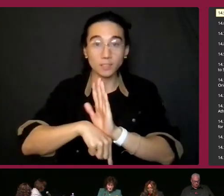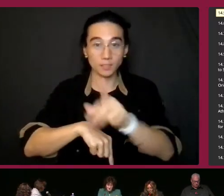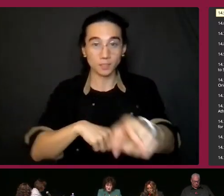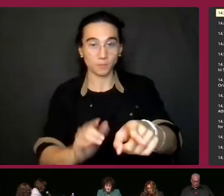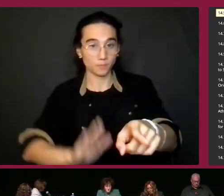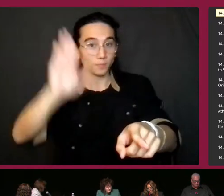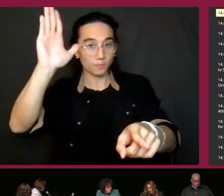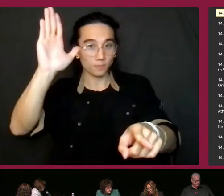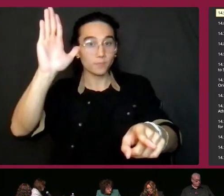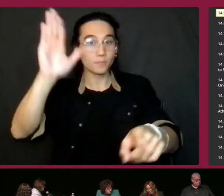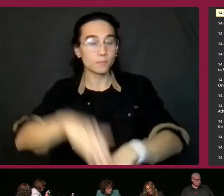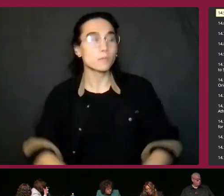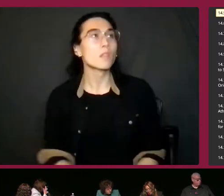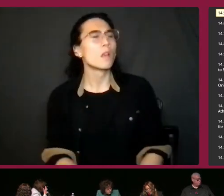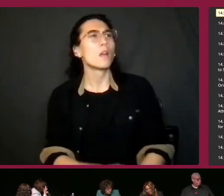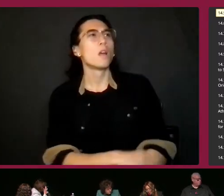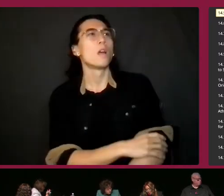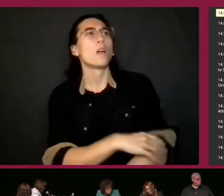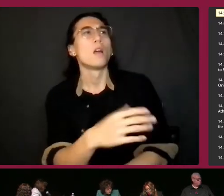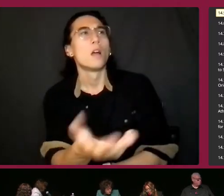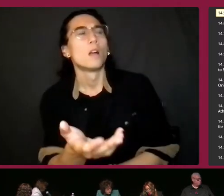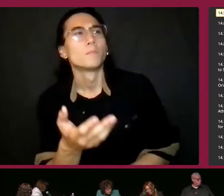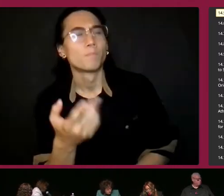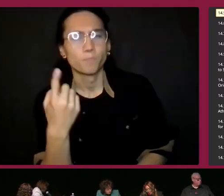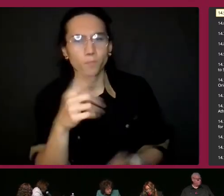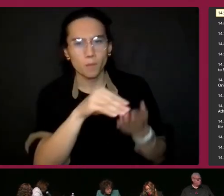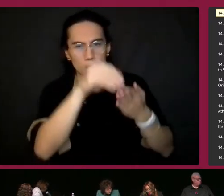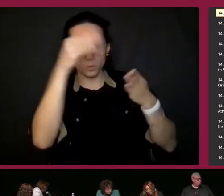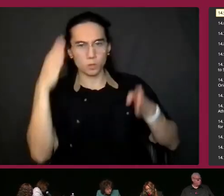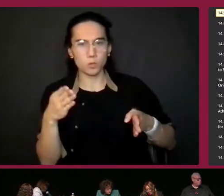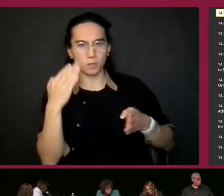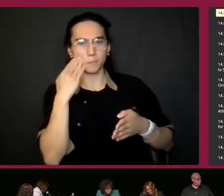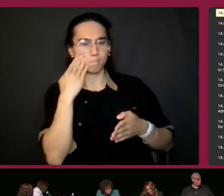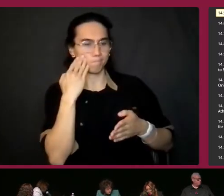If a, a student is on that path and the classes aren't available,